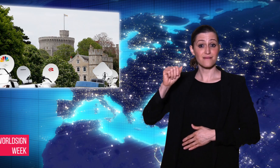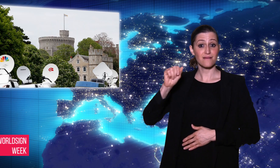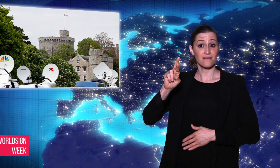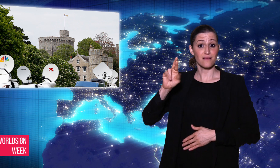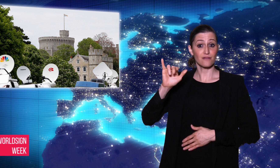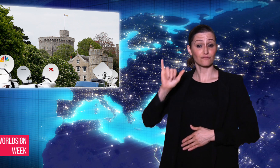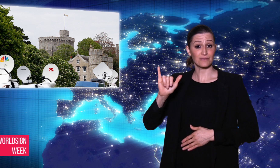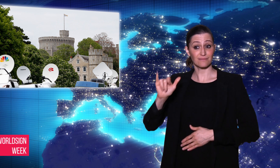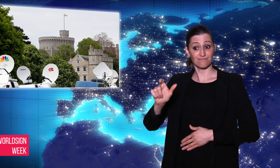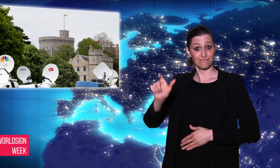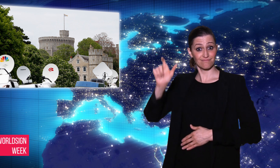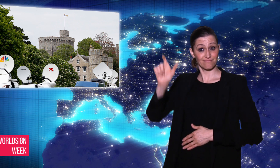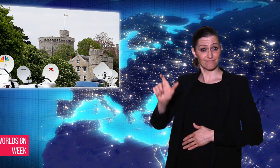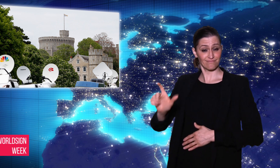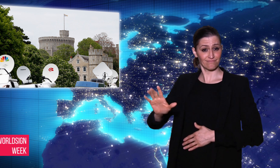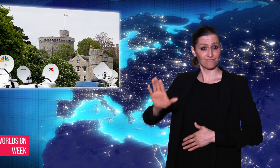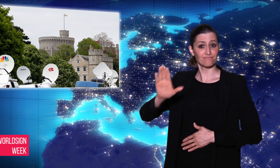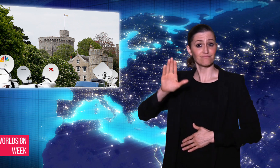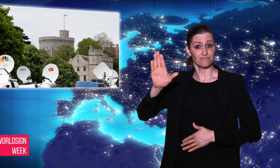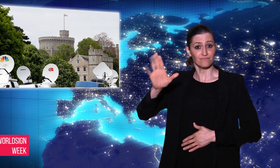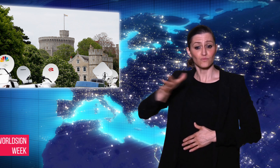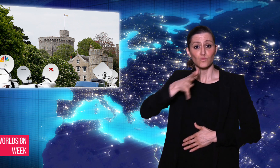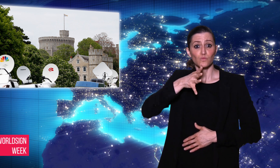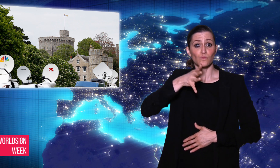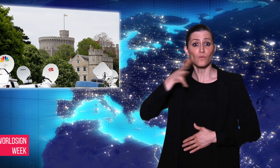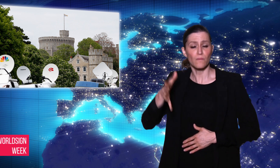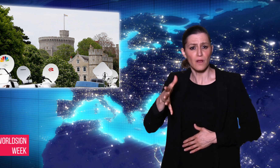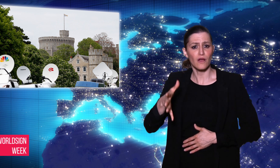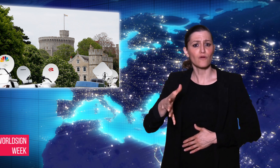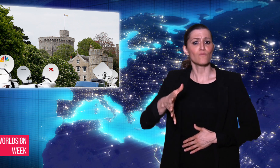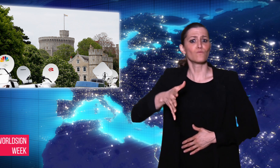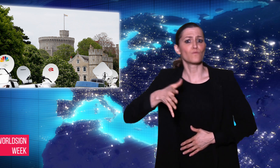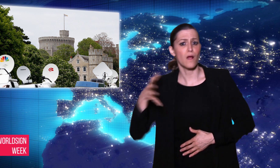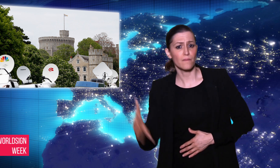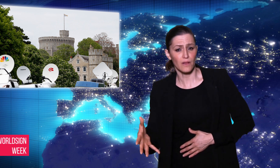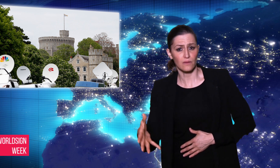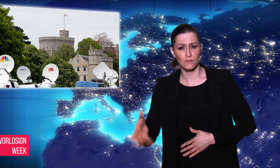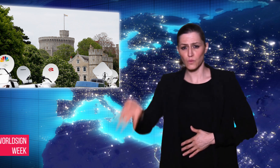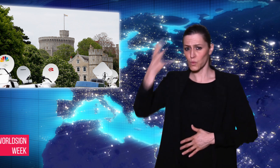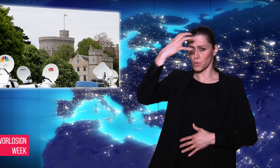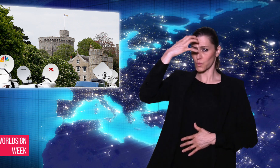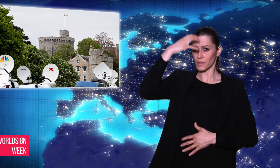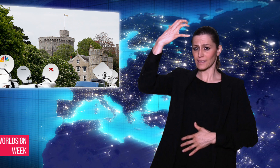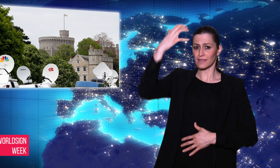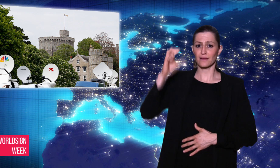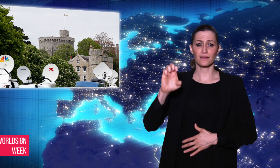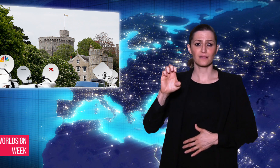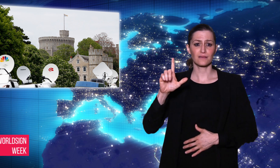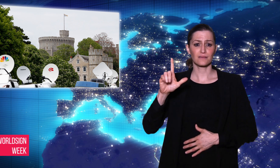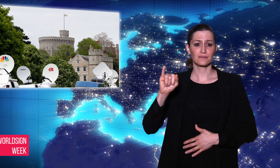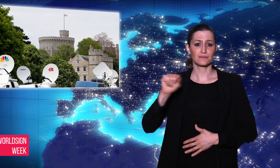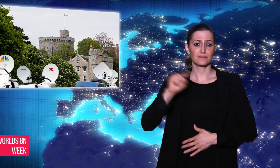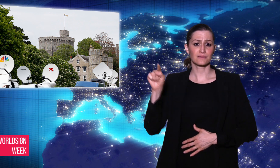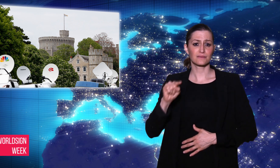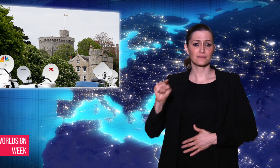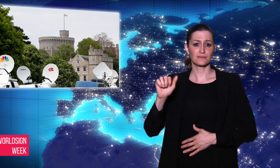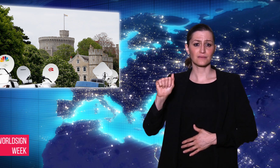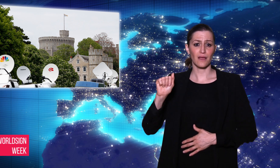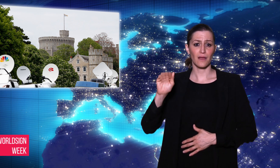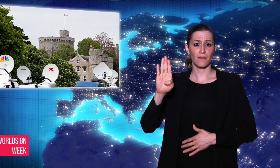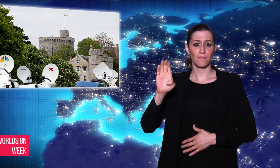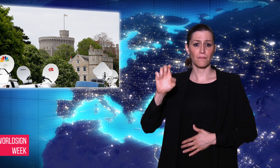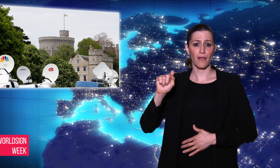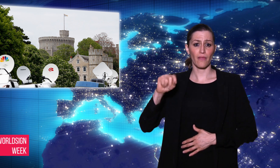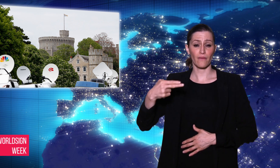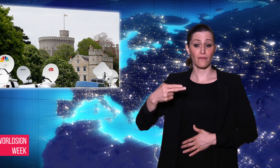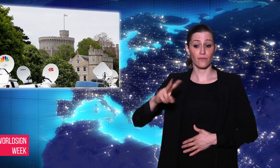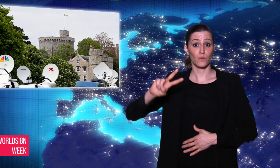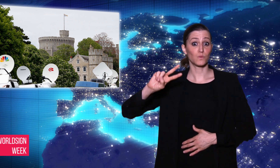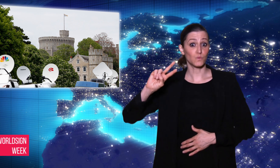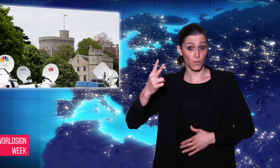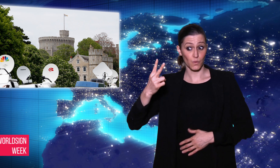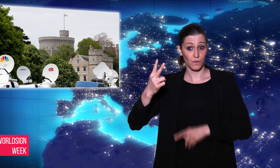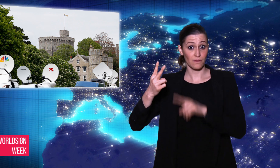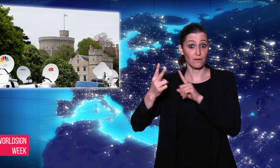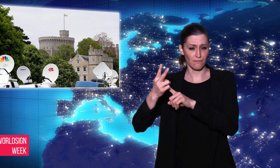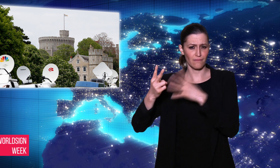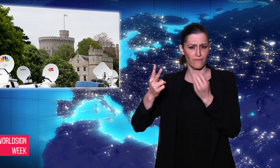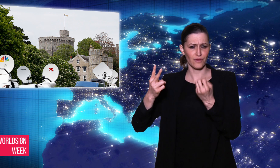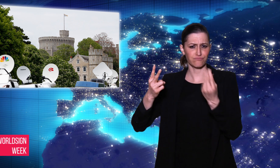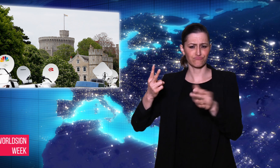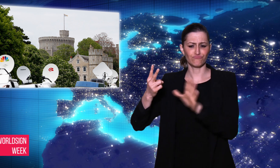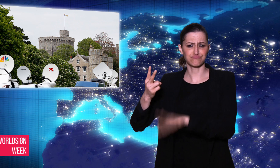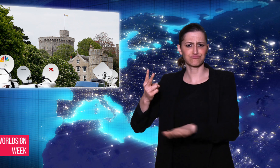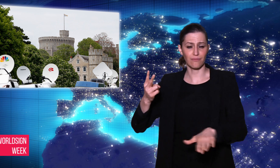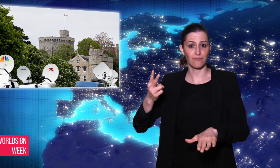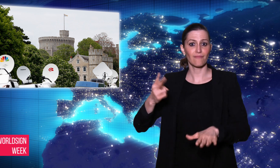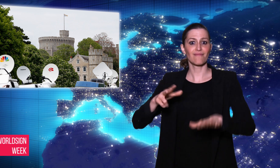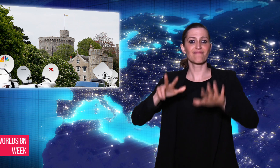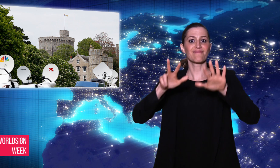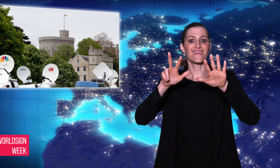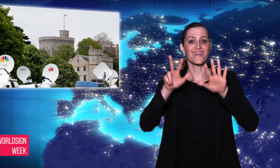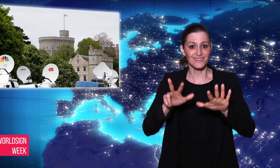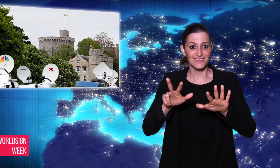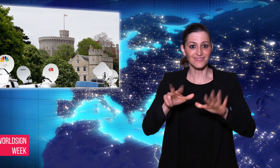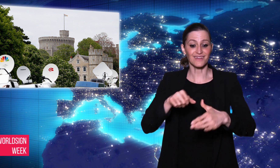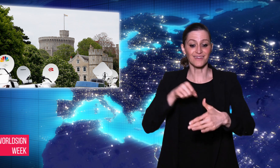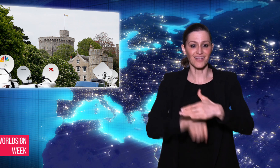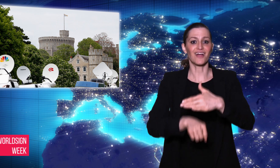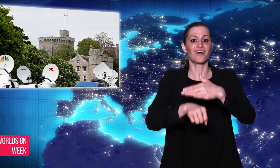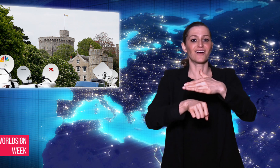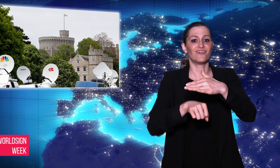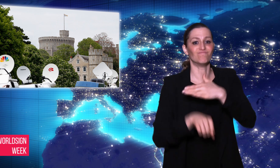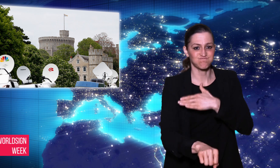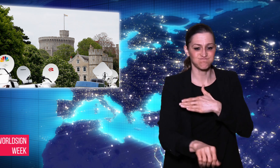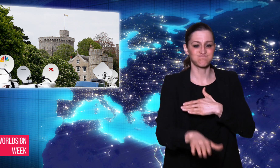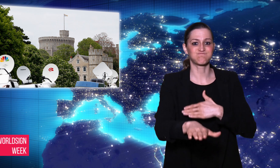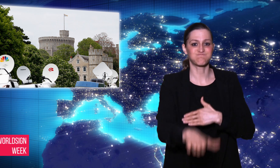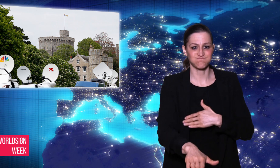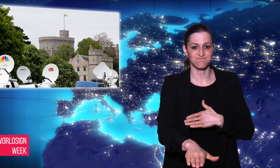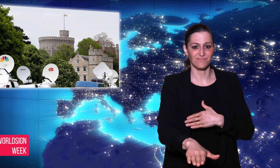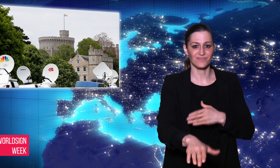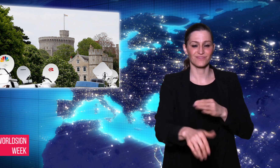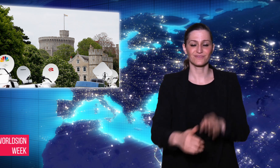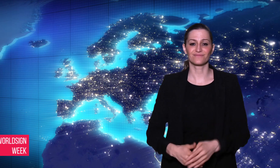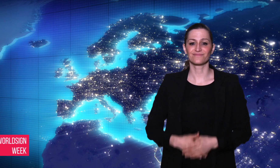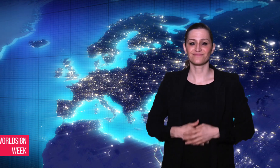grandchild of Prince Harry’s grandmother, Queen Elizabeth II.